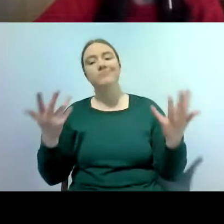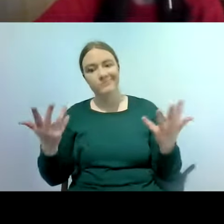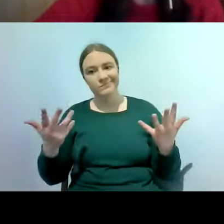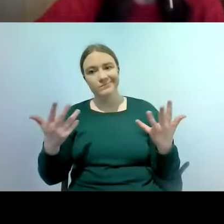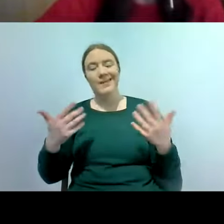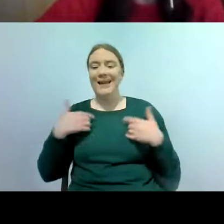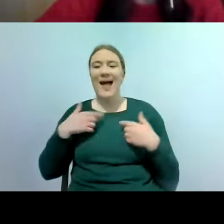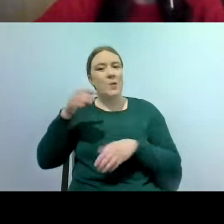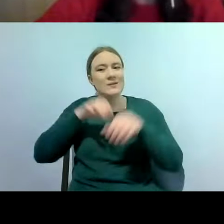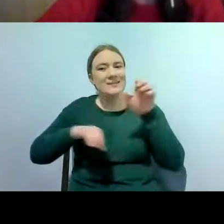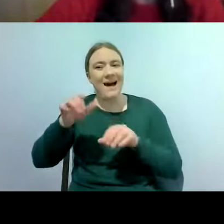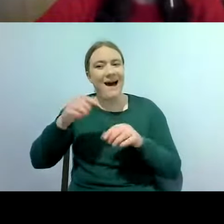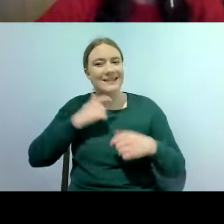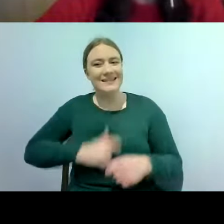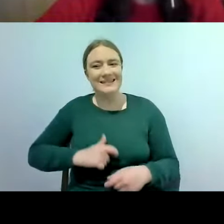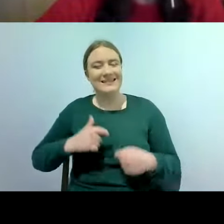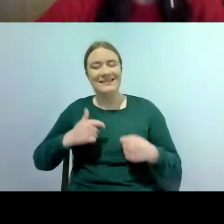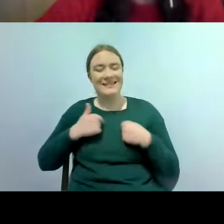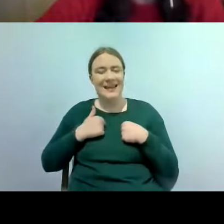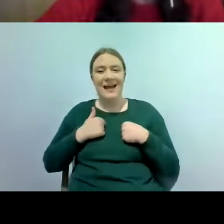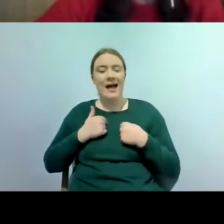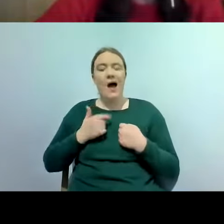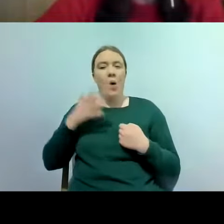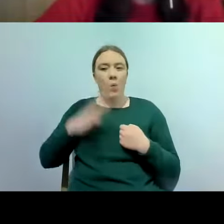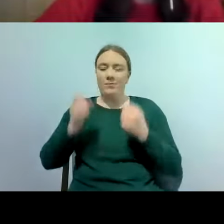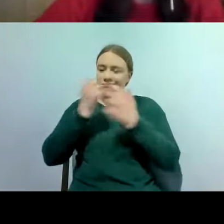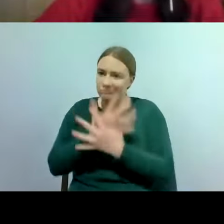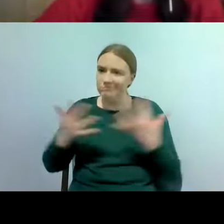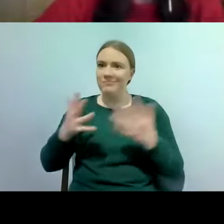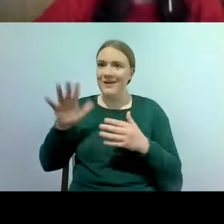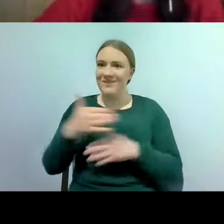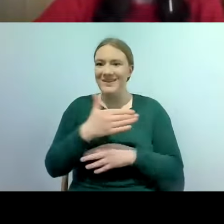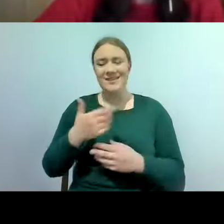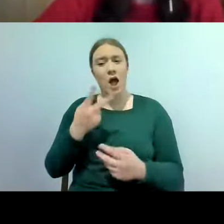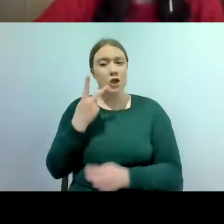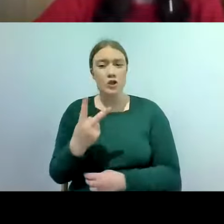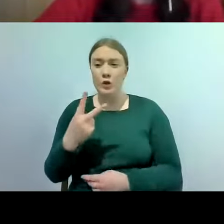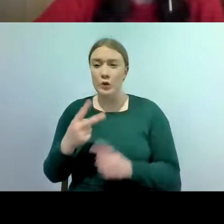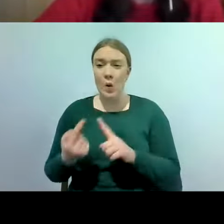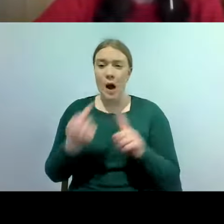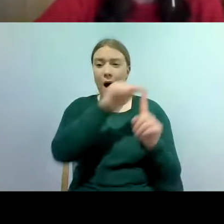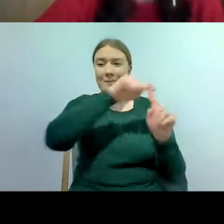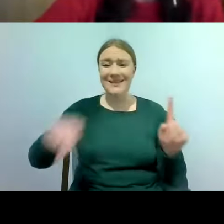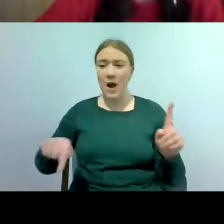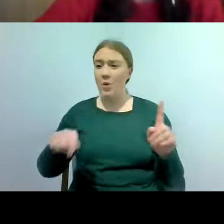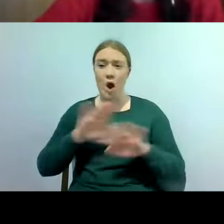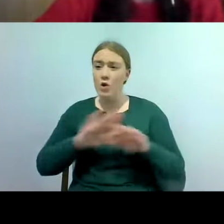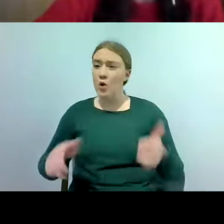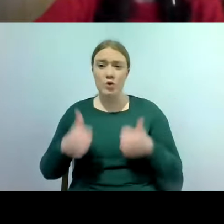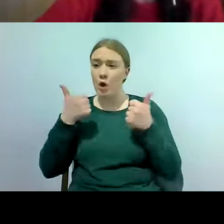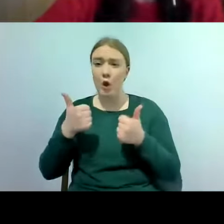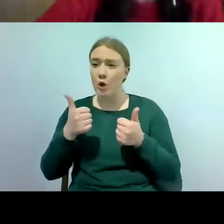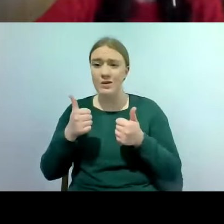size so two is not really an adequate sample size however of these two fish um the one that came